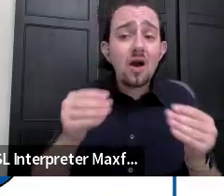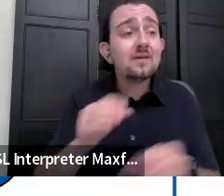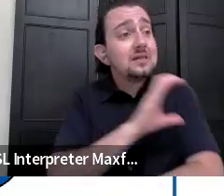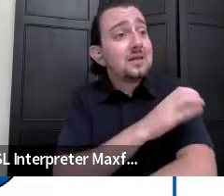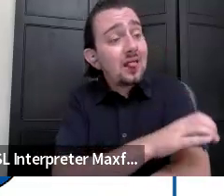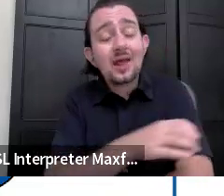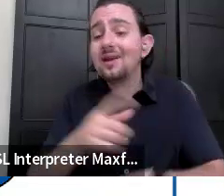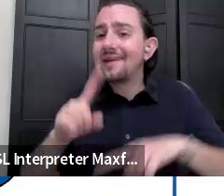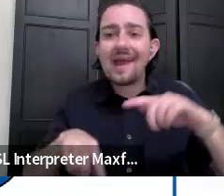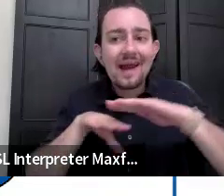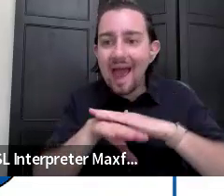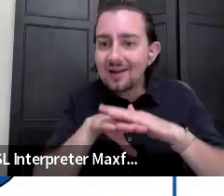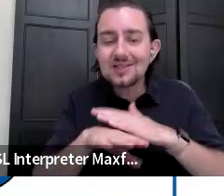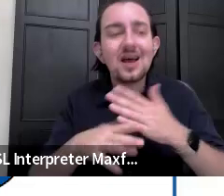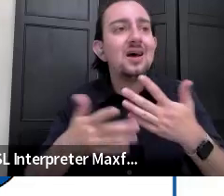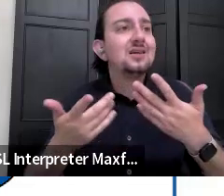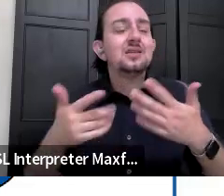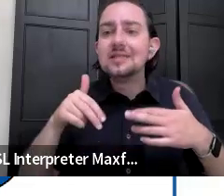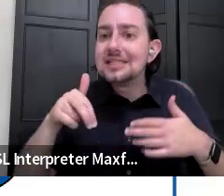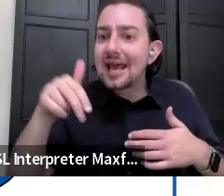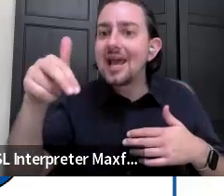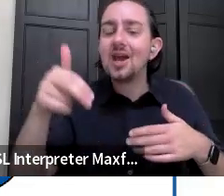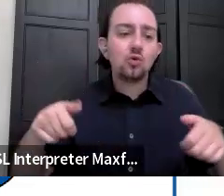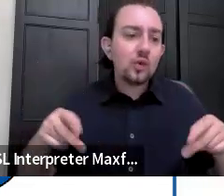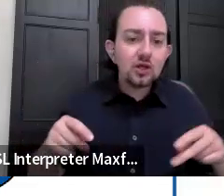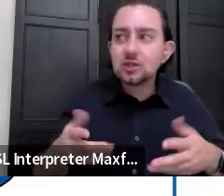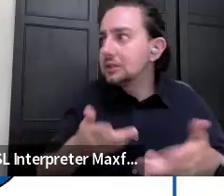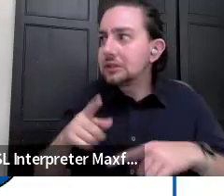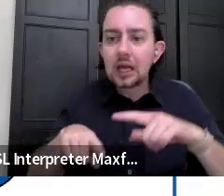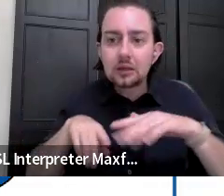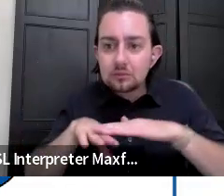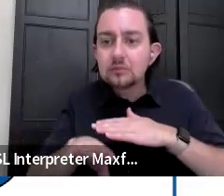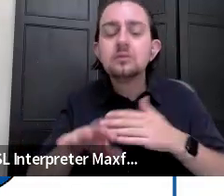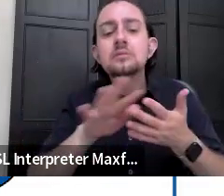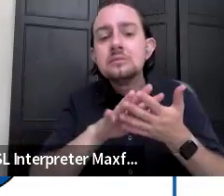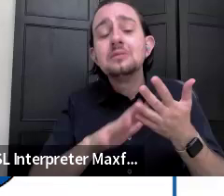And then there's also, you know, institutionalization here, again, in healthcare.